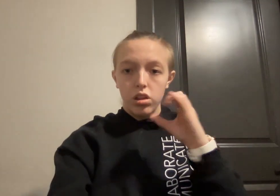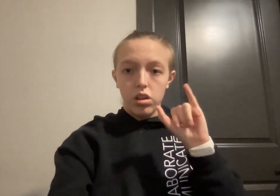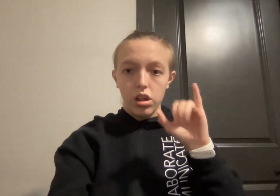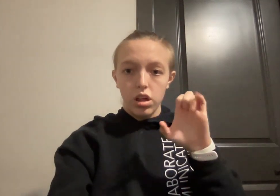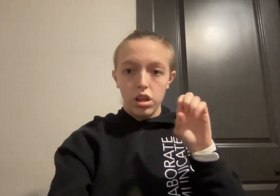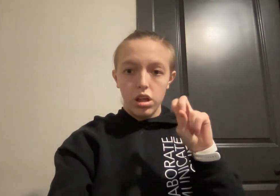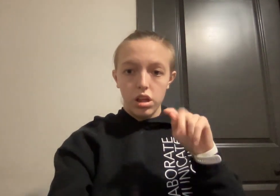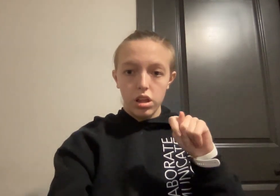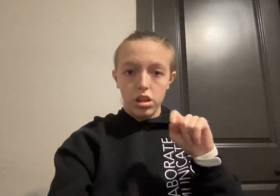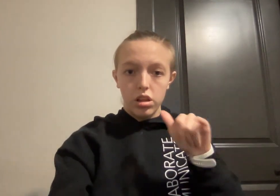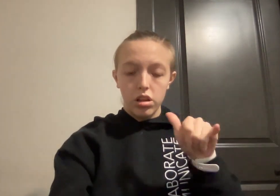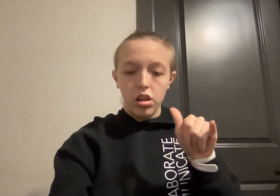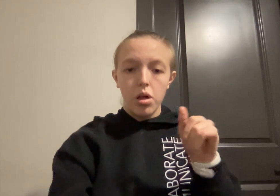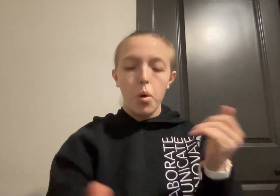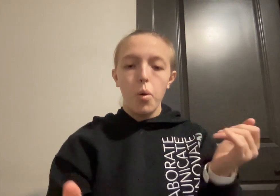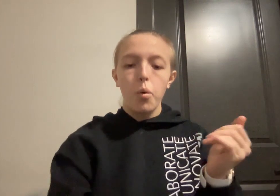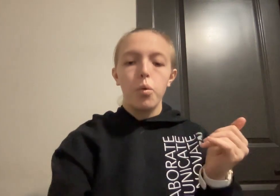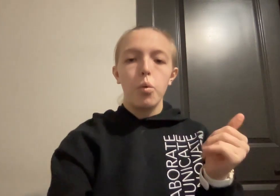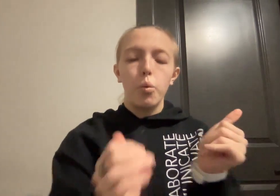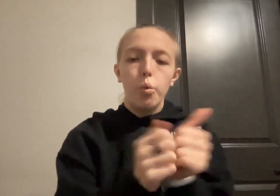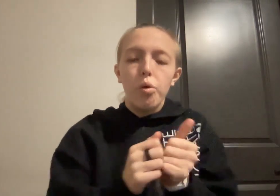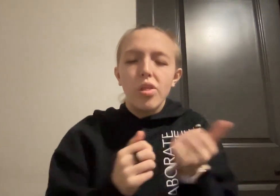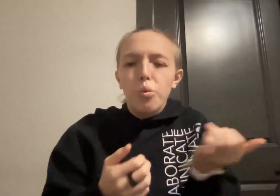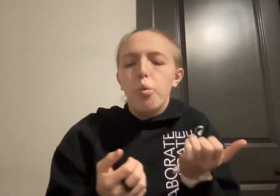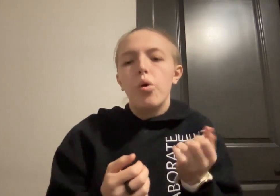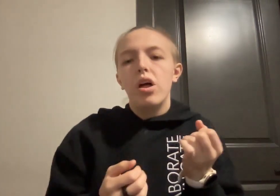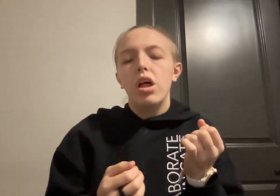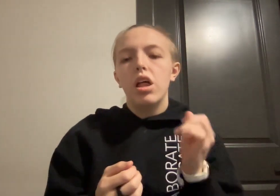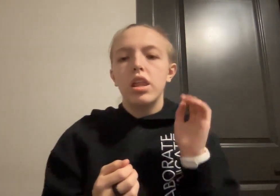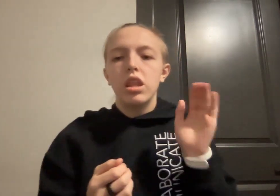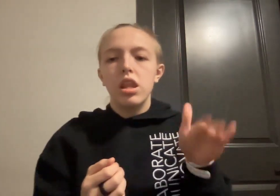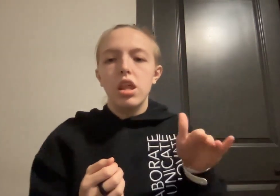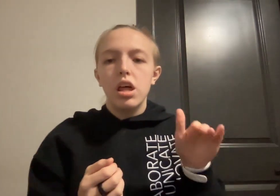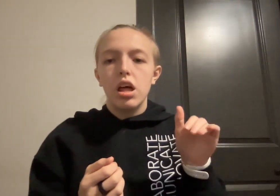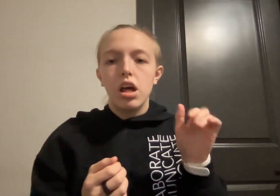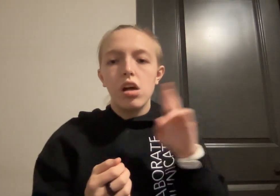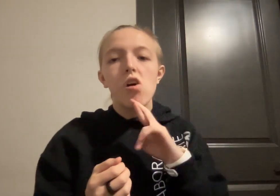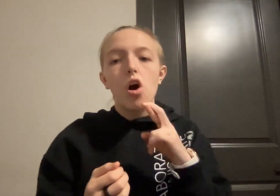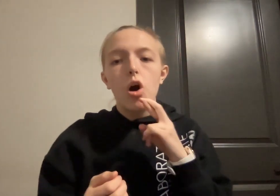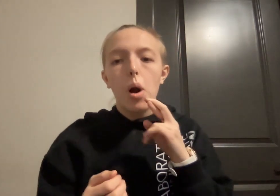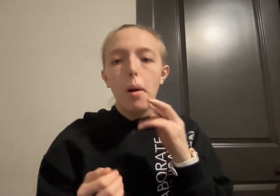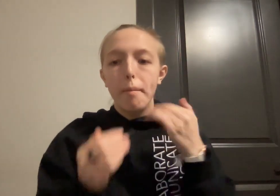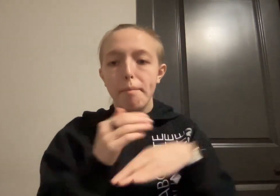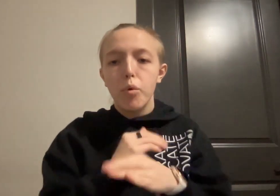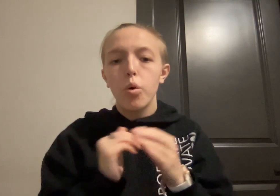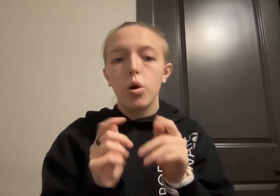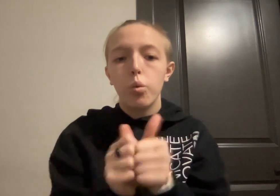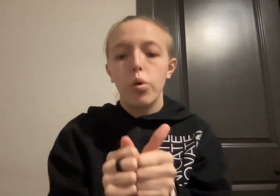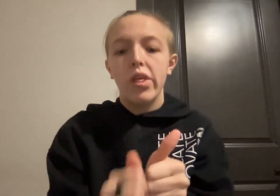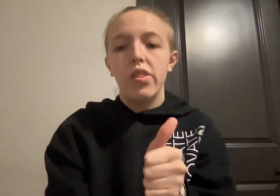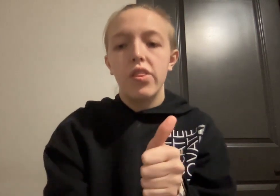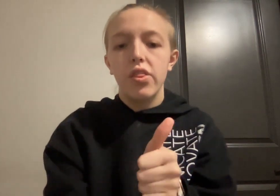with what they are born with